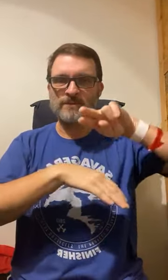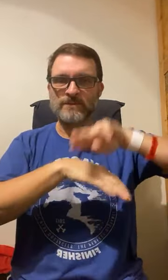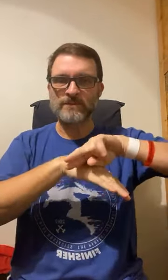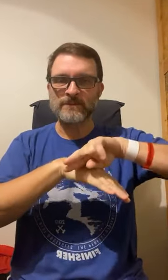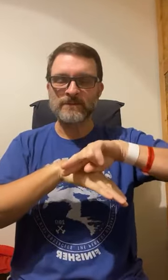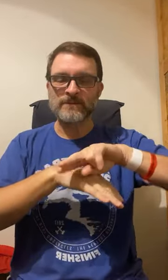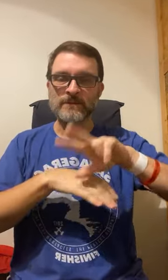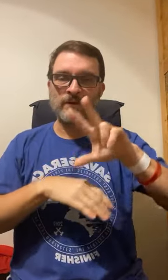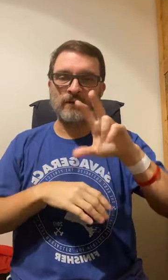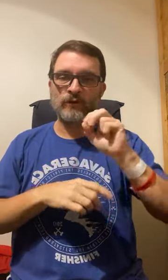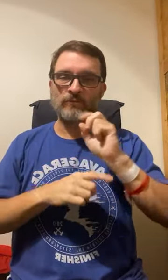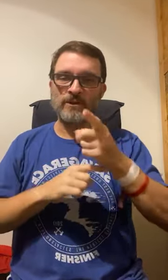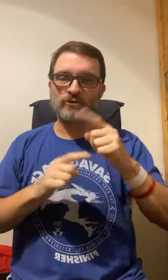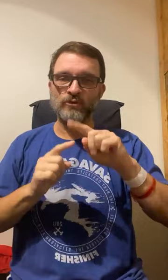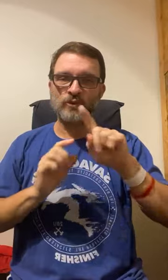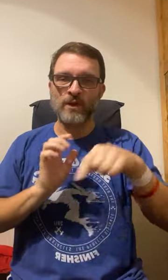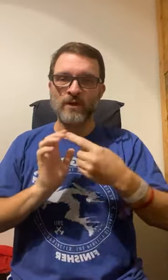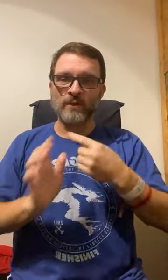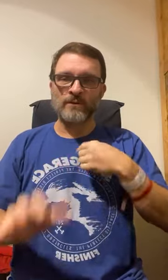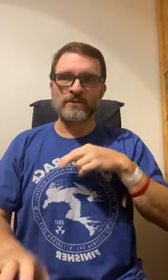He said you have to stay on your side for 30 minutes to 1 hour.